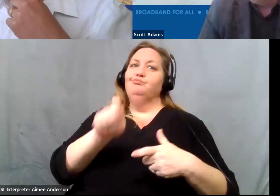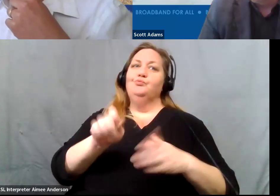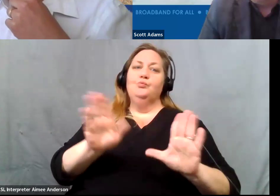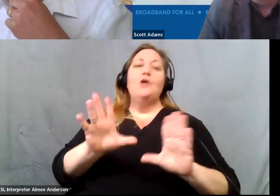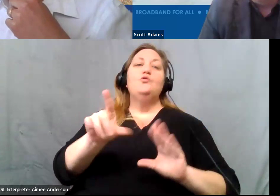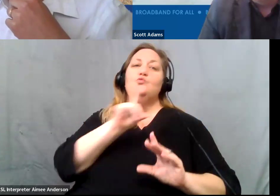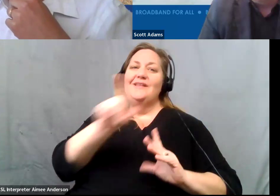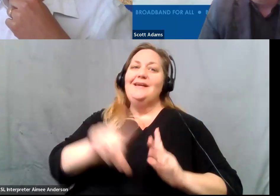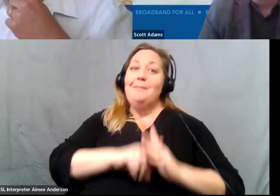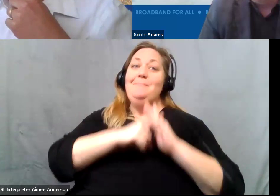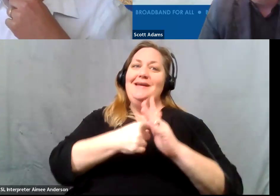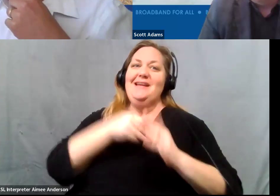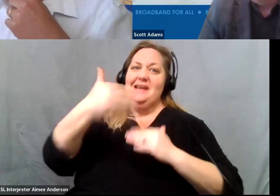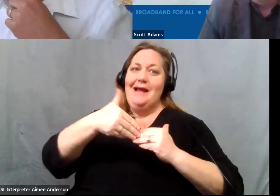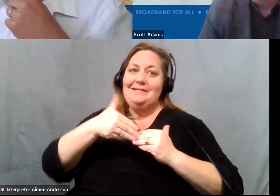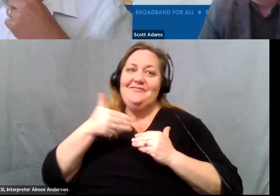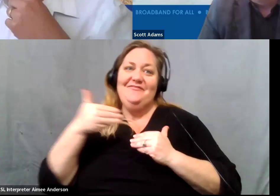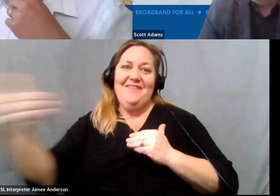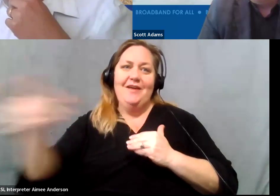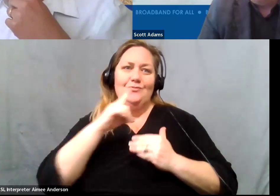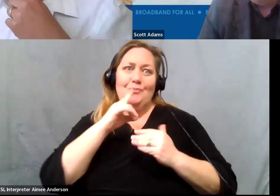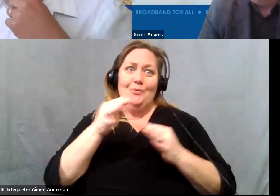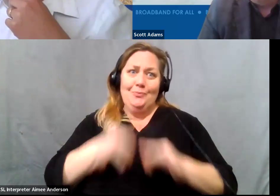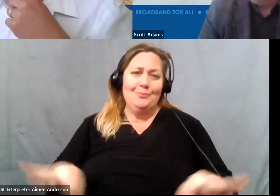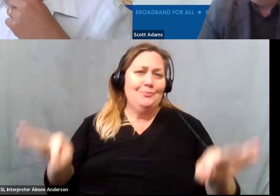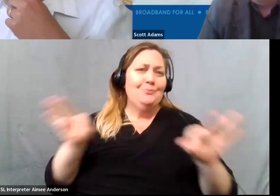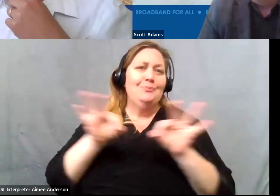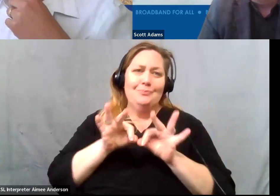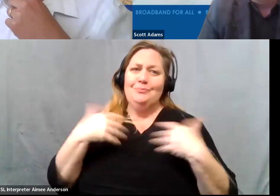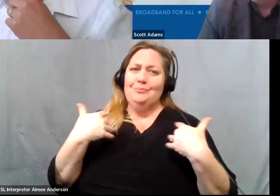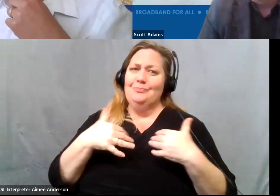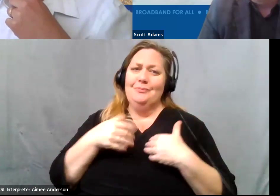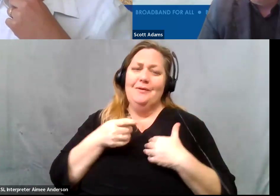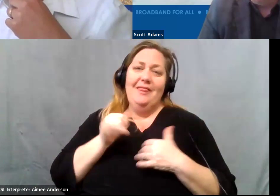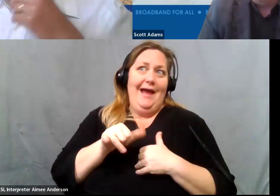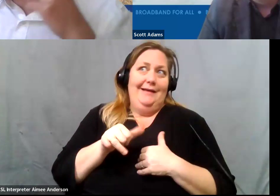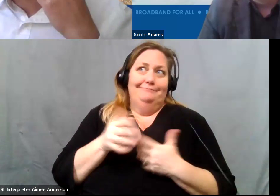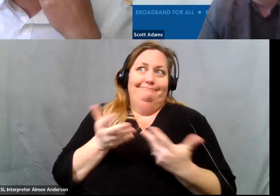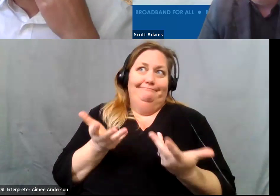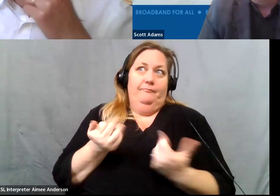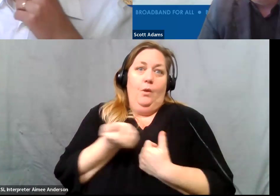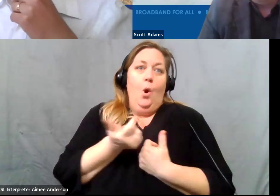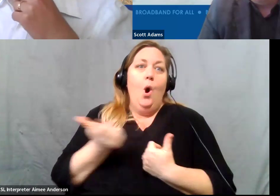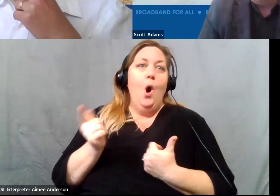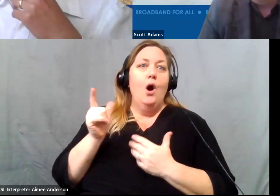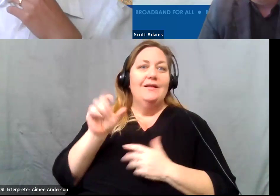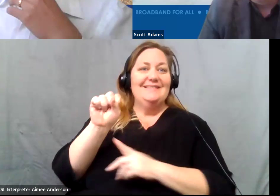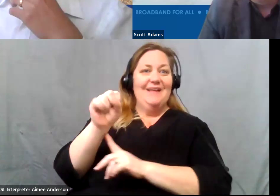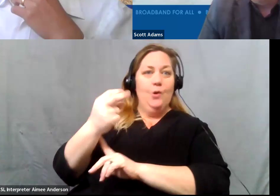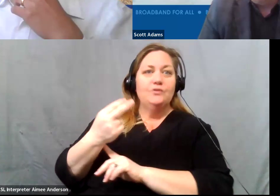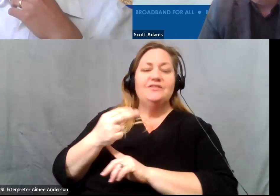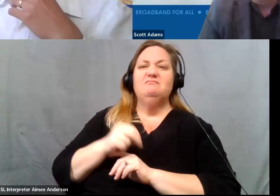the next phase and it's critical that, you know, all stakeholders that all impacted